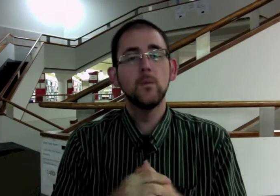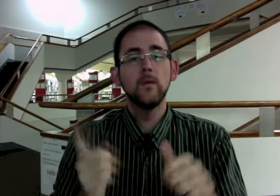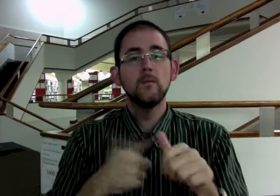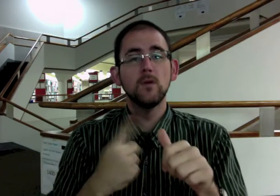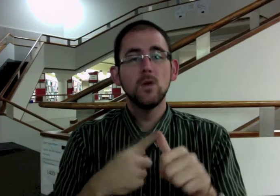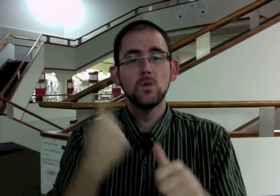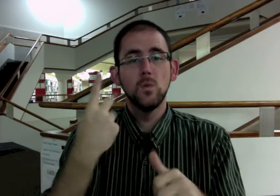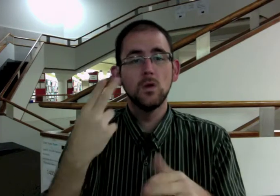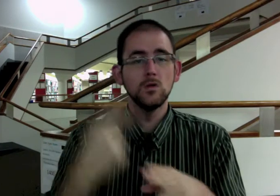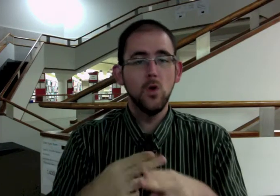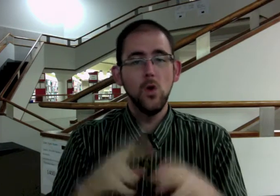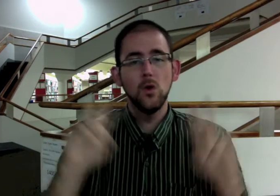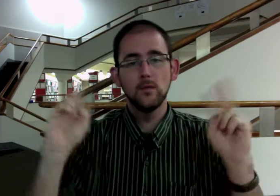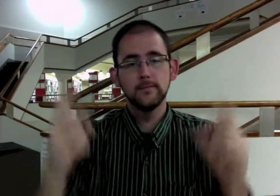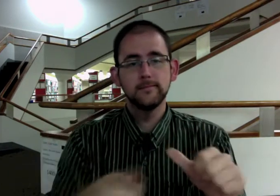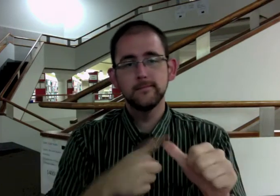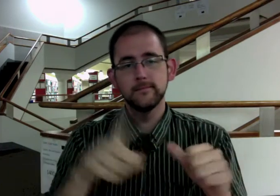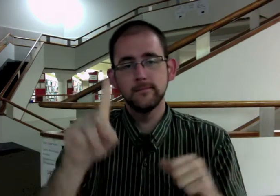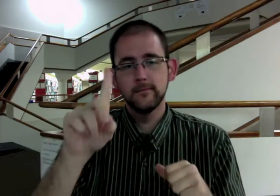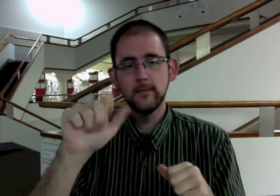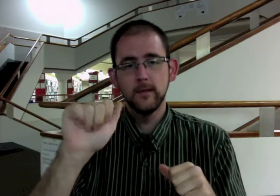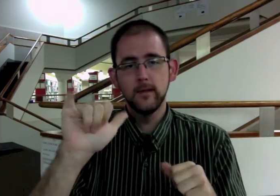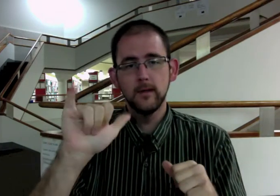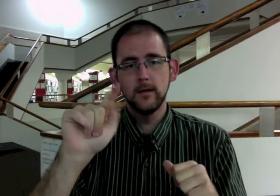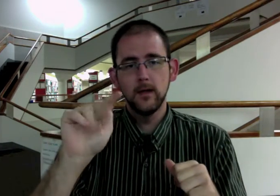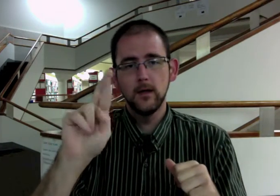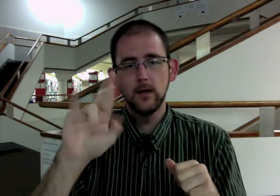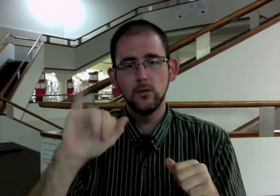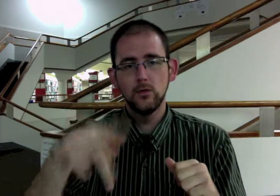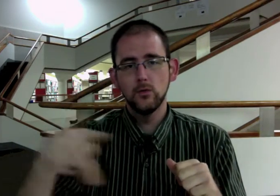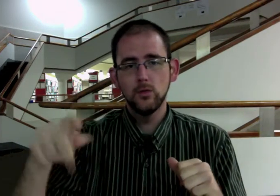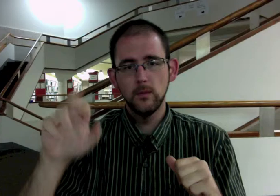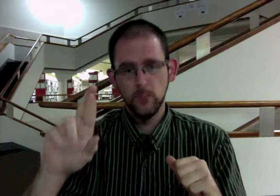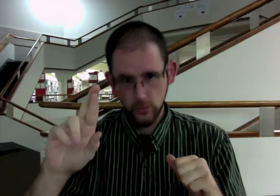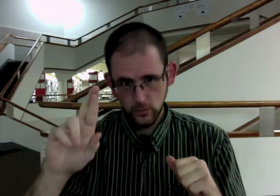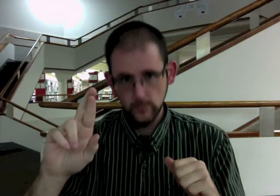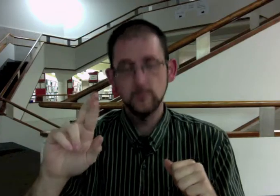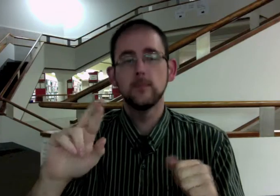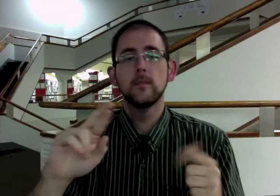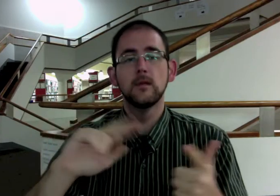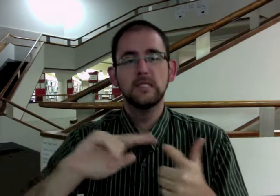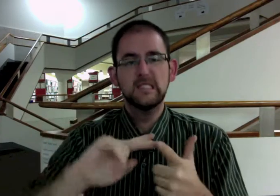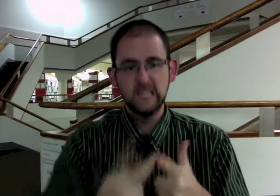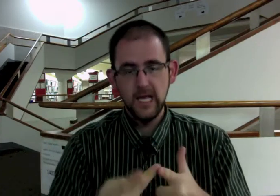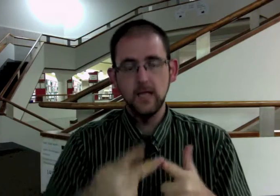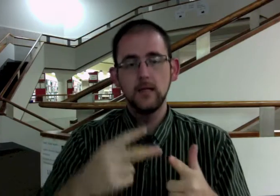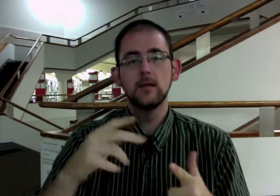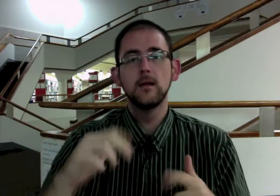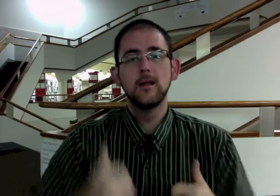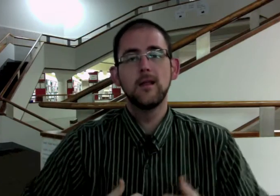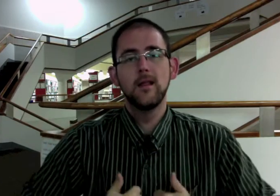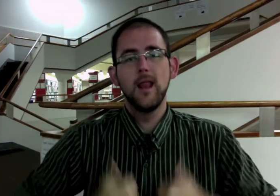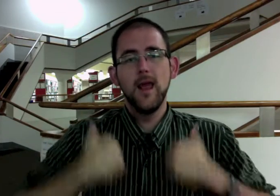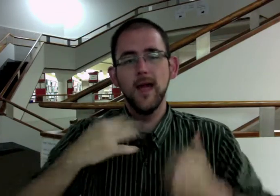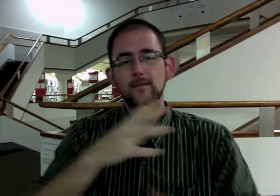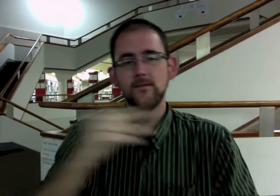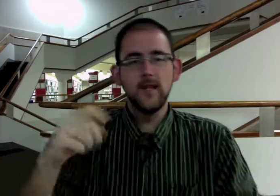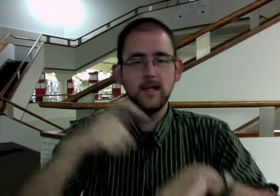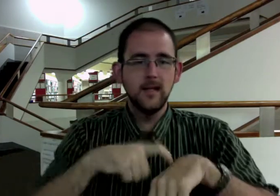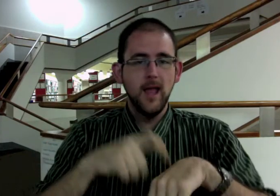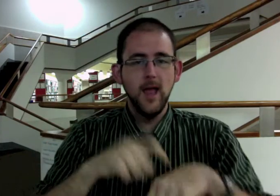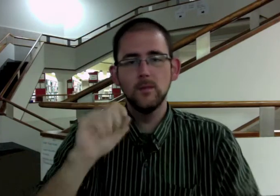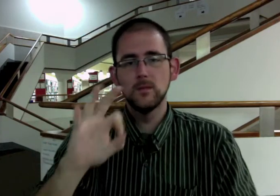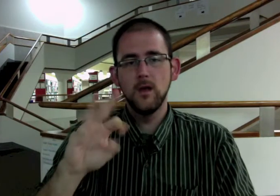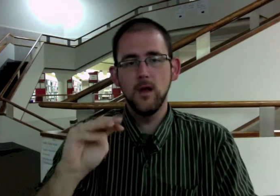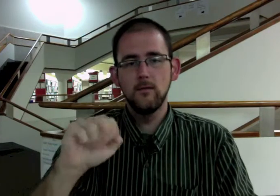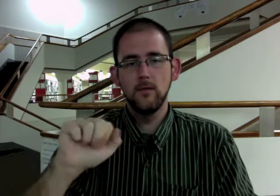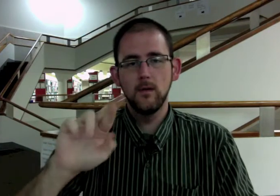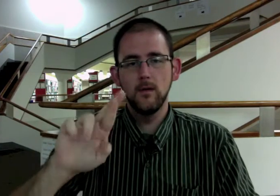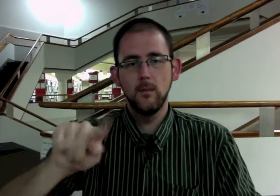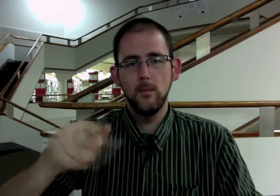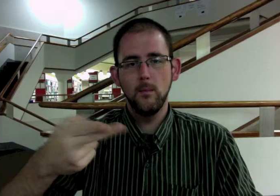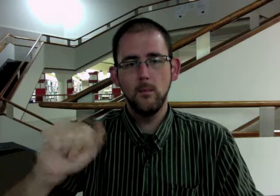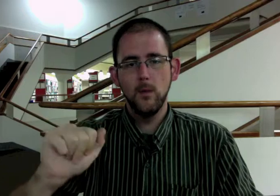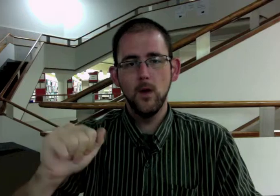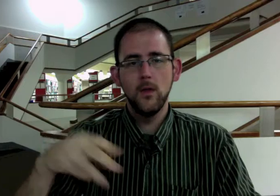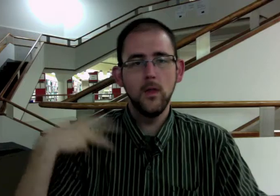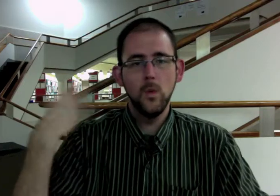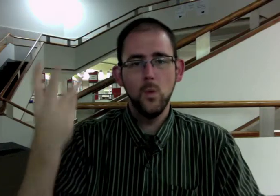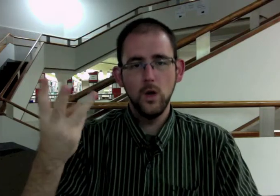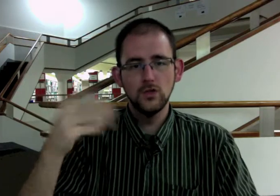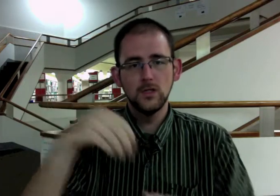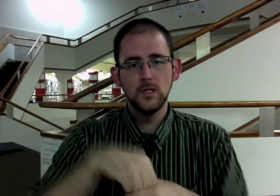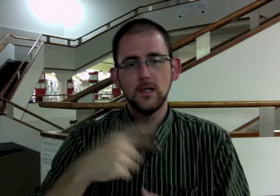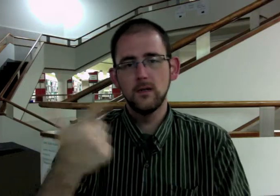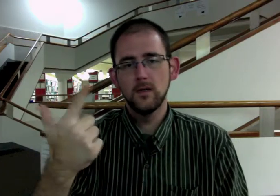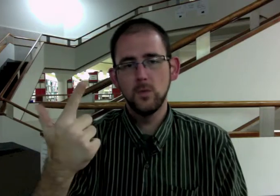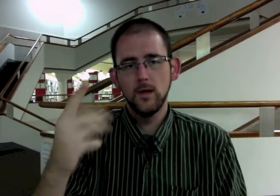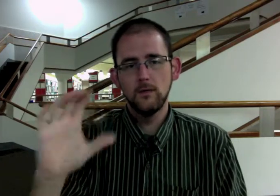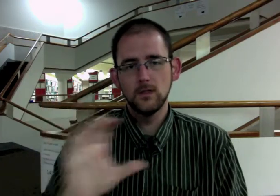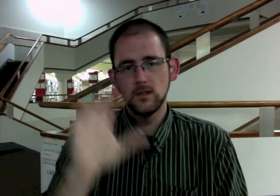The first is 'Daytripper;' the second is 'The Life and Times of Martha Washington in the 21st Century.'